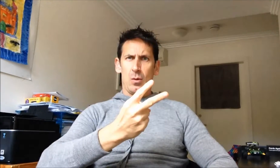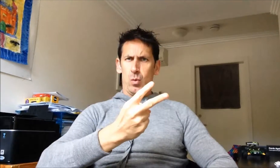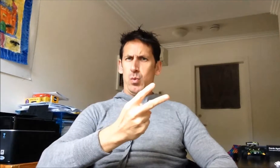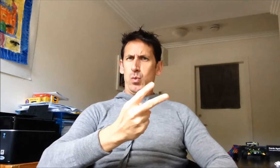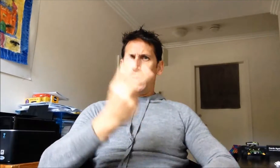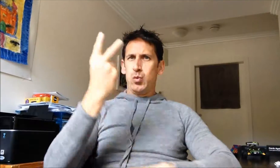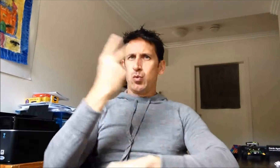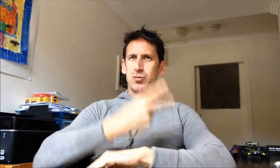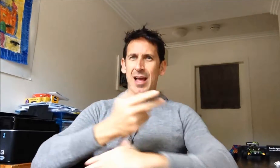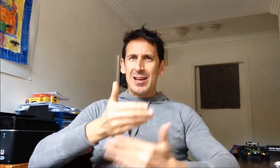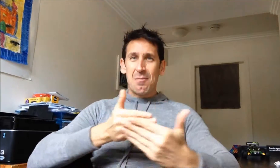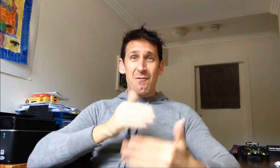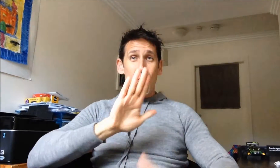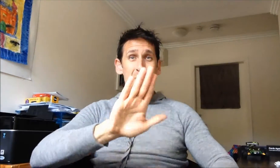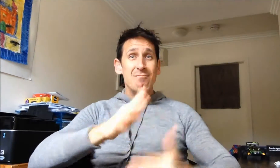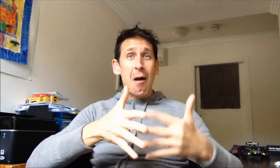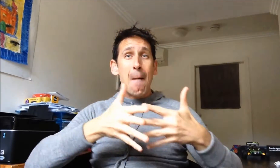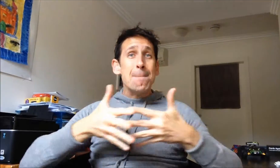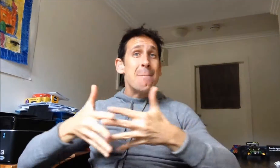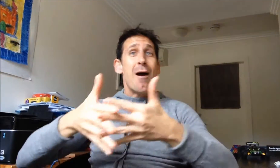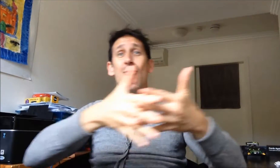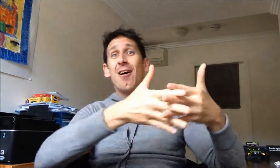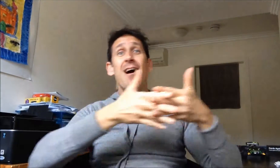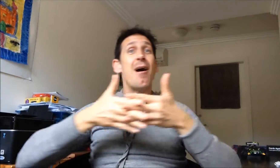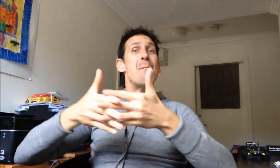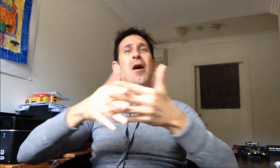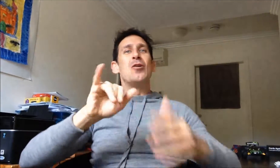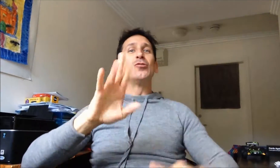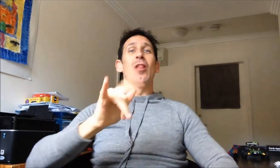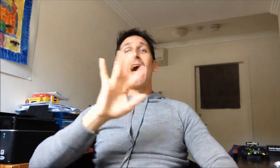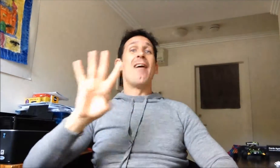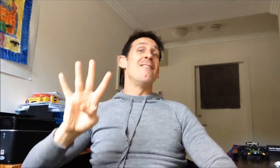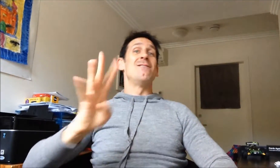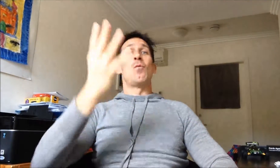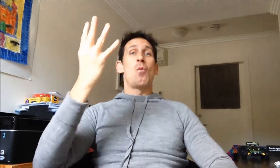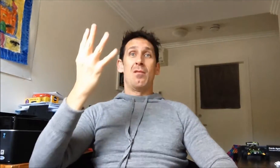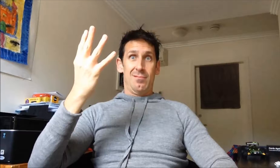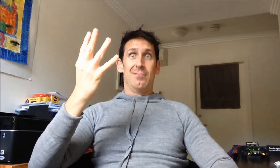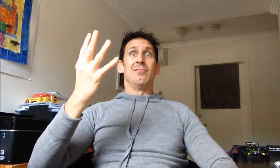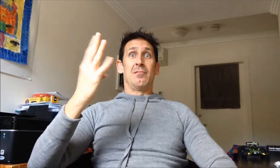Wow, this is happening two days prior to America’s 4th of July celebrations